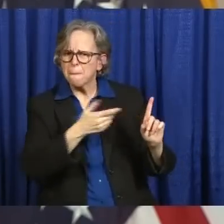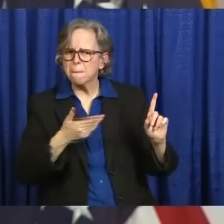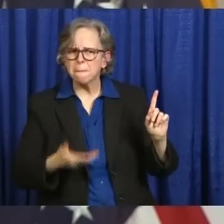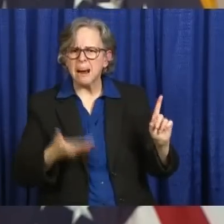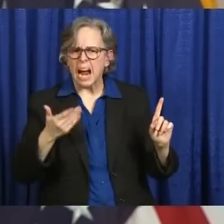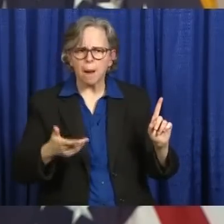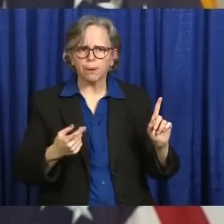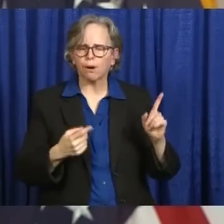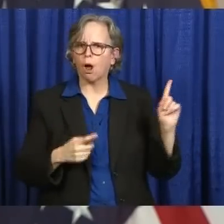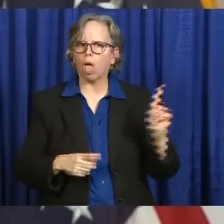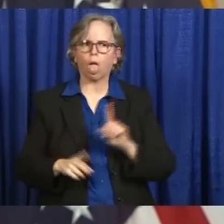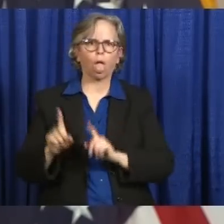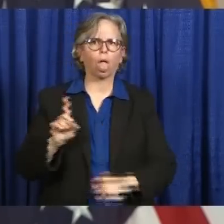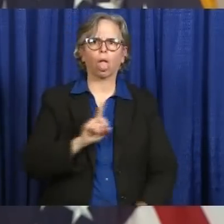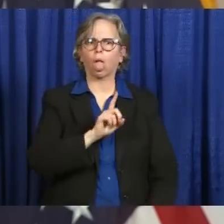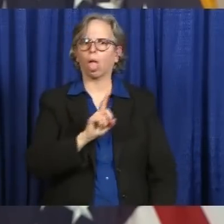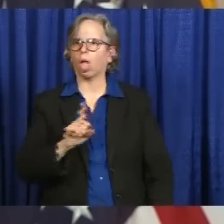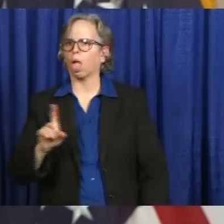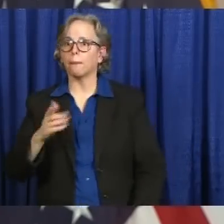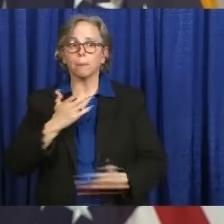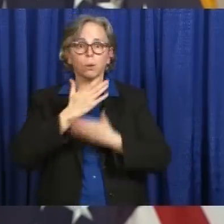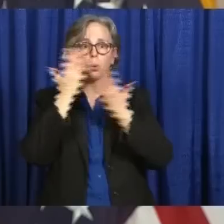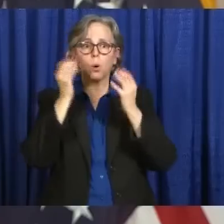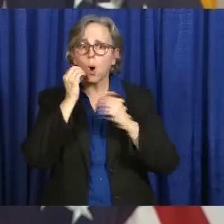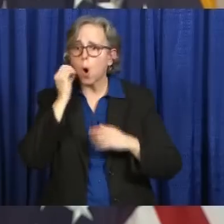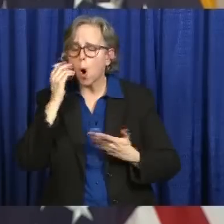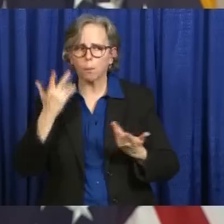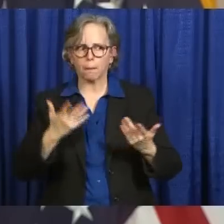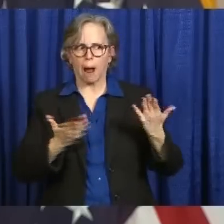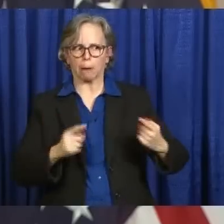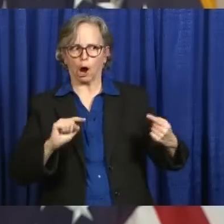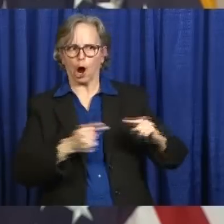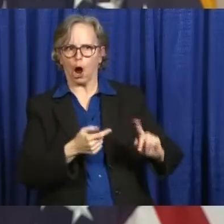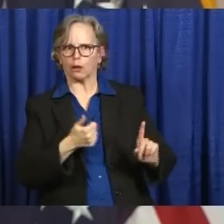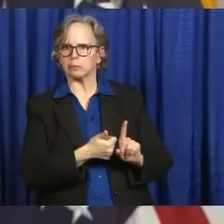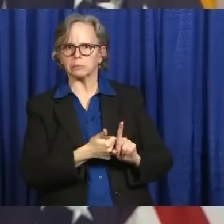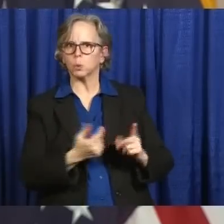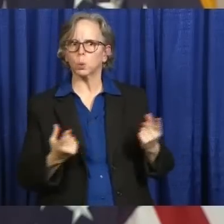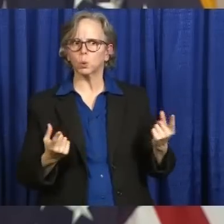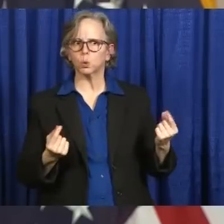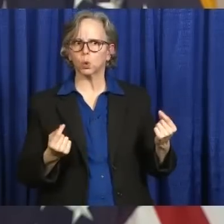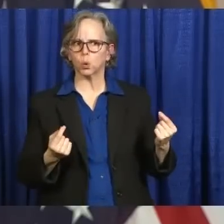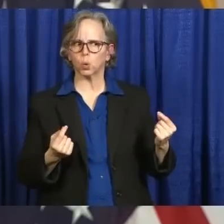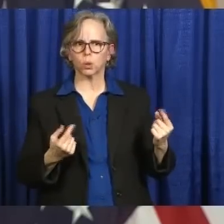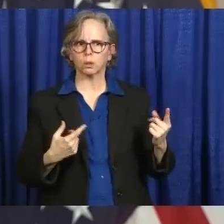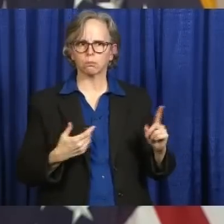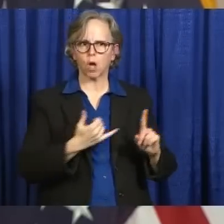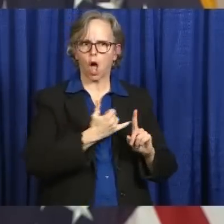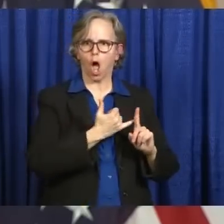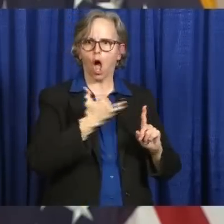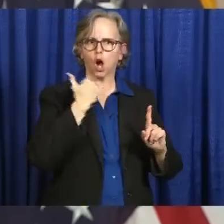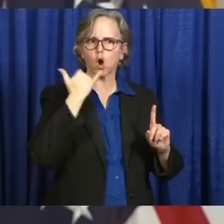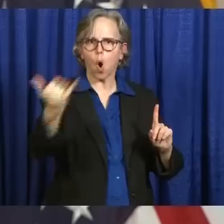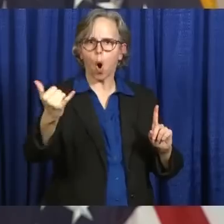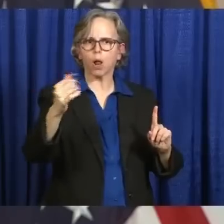RESOURCES IF YOU NEED THEM. IF YOU KNOW SOMEONE WHO IS FEELING HELPLESS OR HOPELESS OR THEY